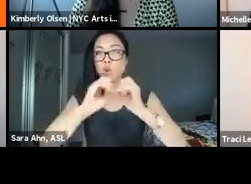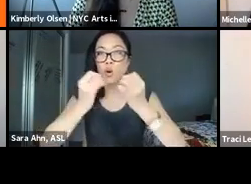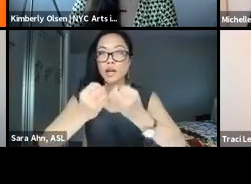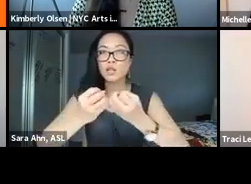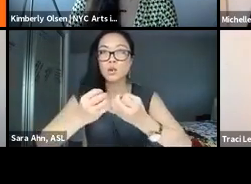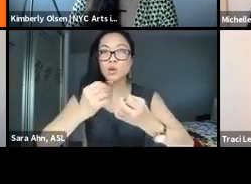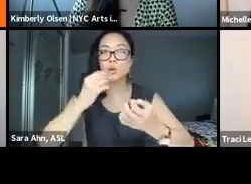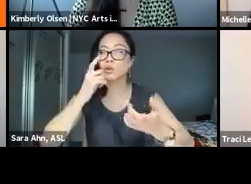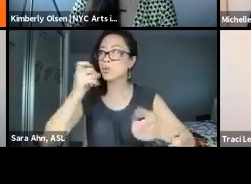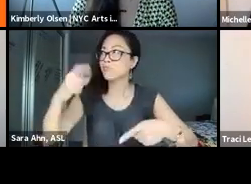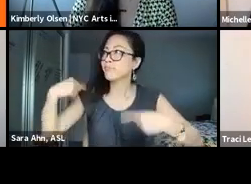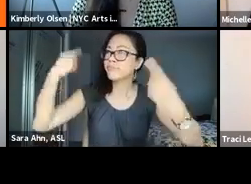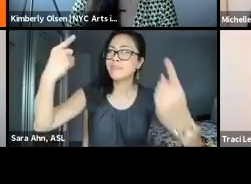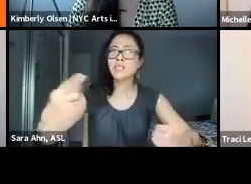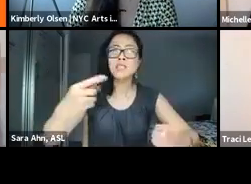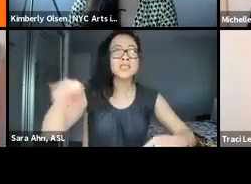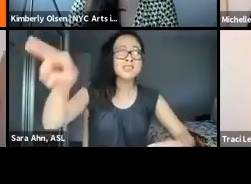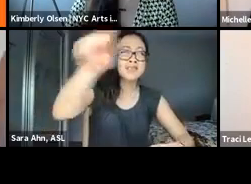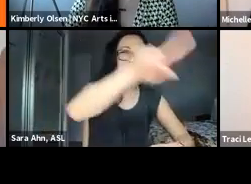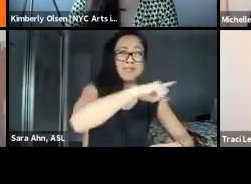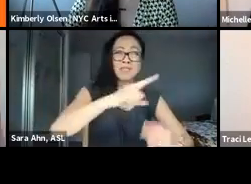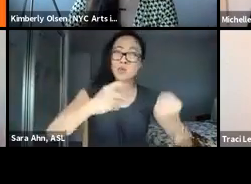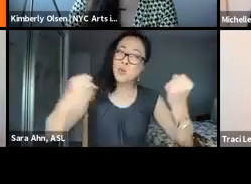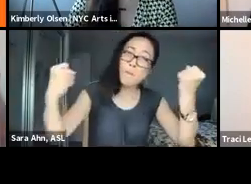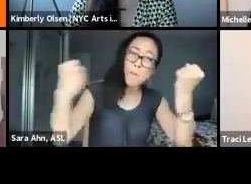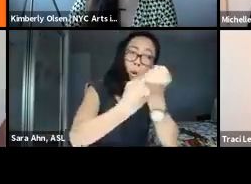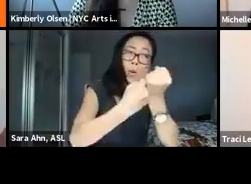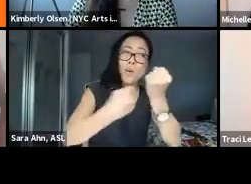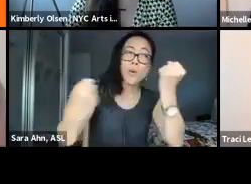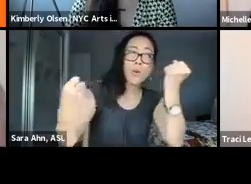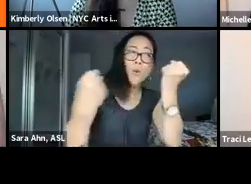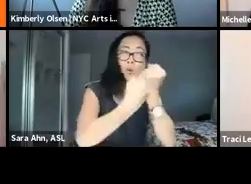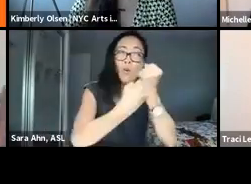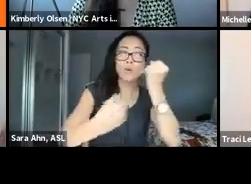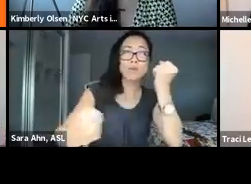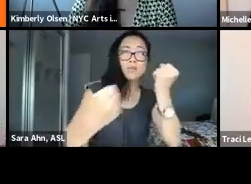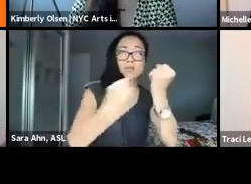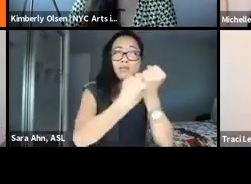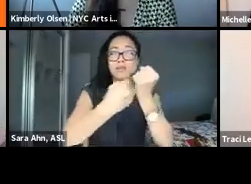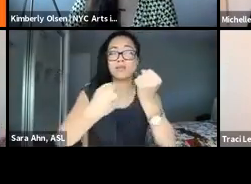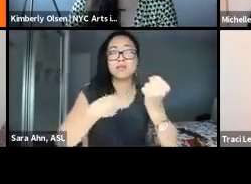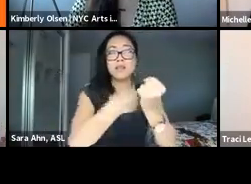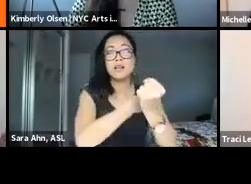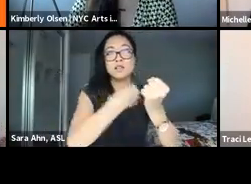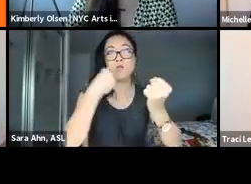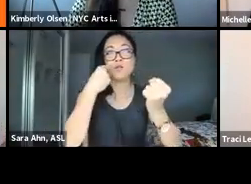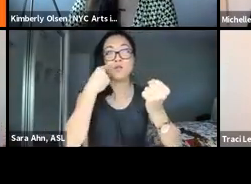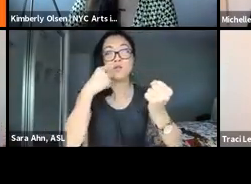Ana Nery Fragoso: No sleeping these days, a lot of thinking and trying to